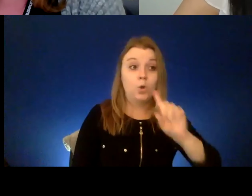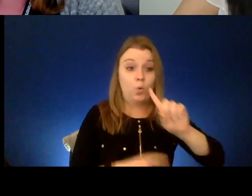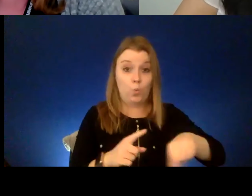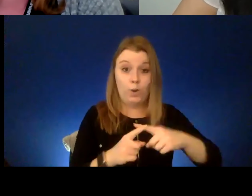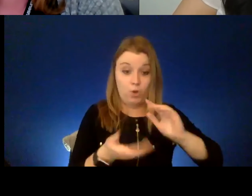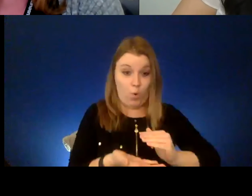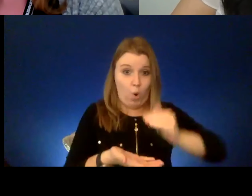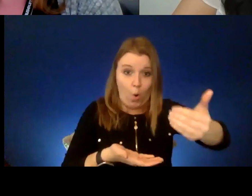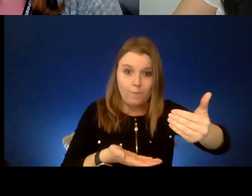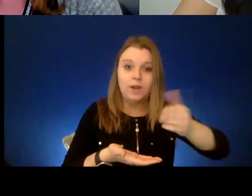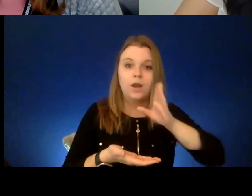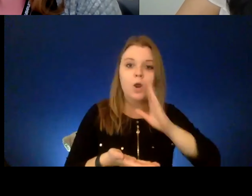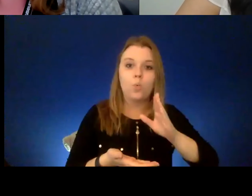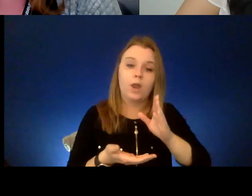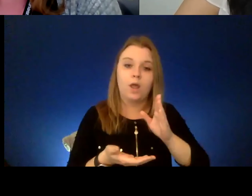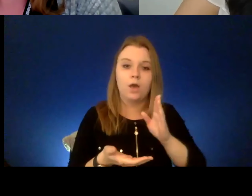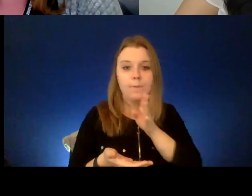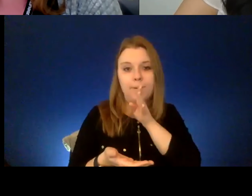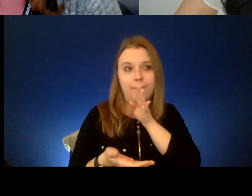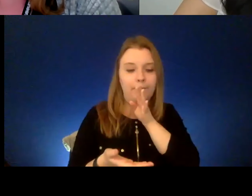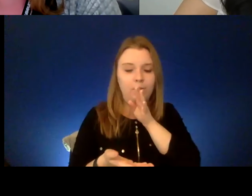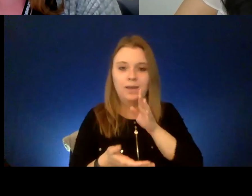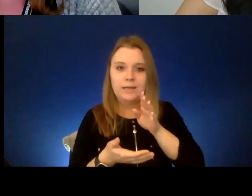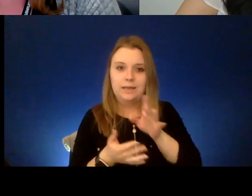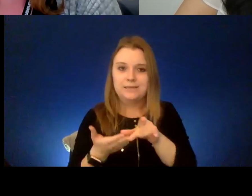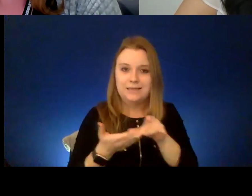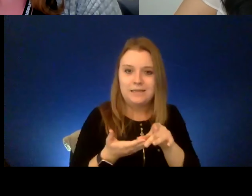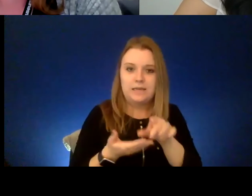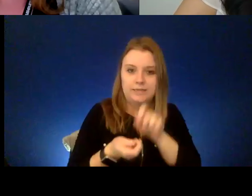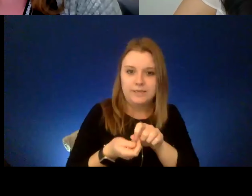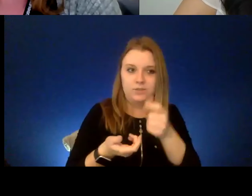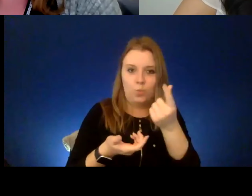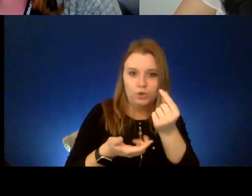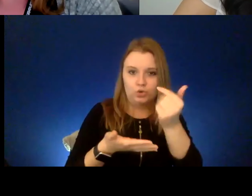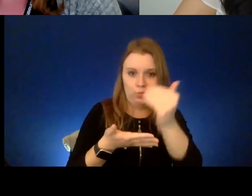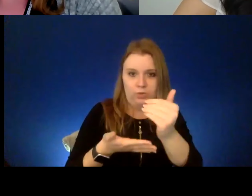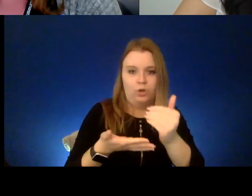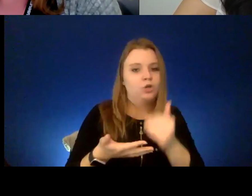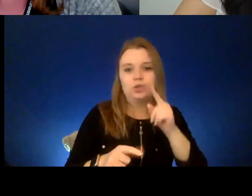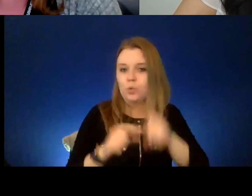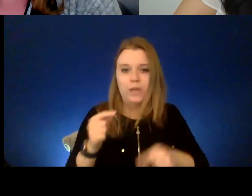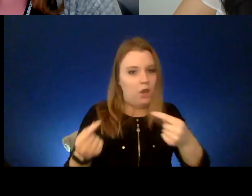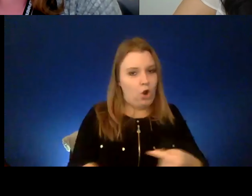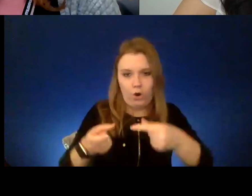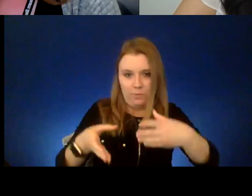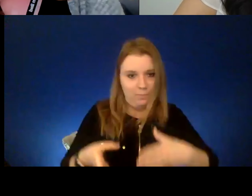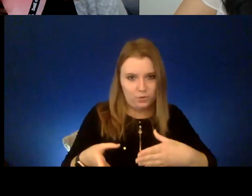and they tell you exactly what to do and you can't harm somebody whose heart is like...